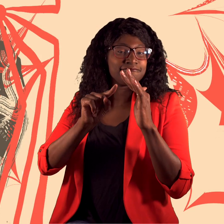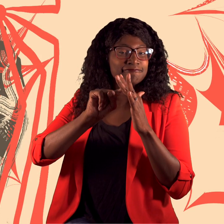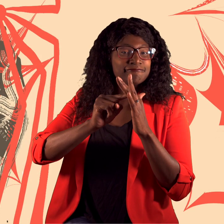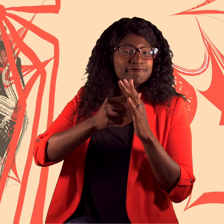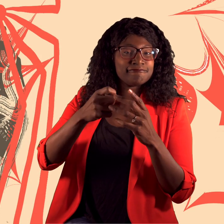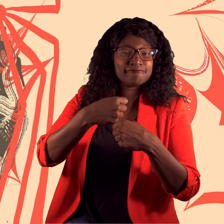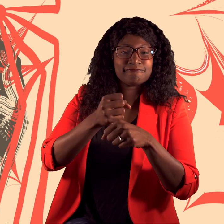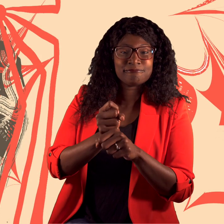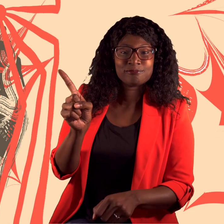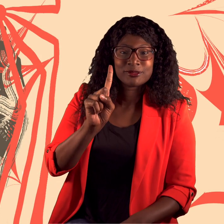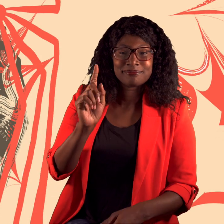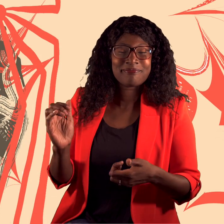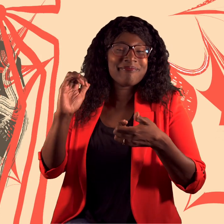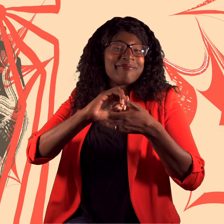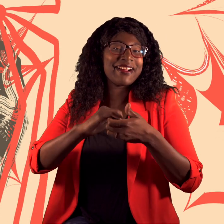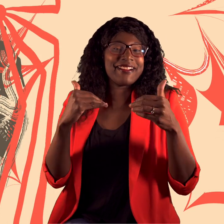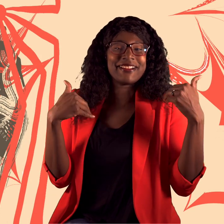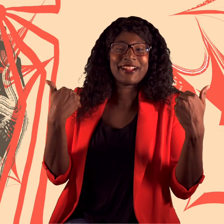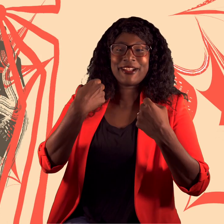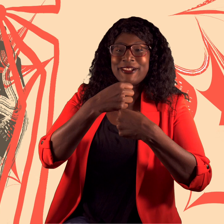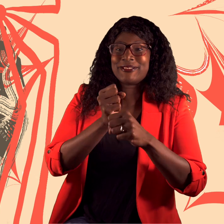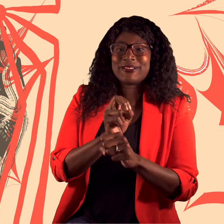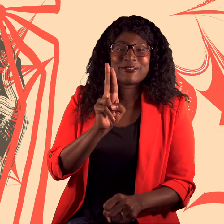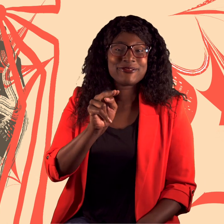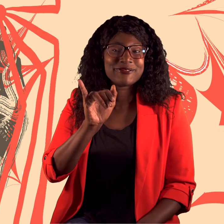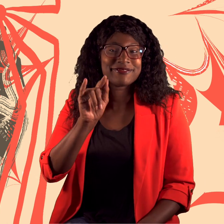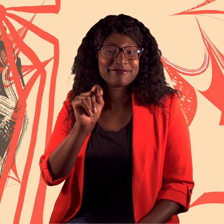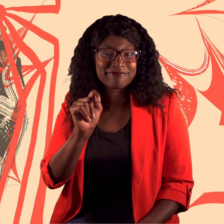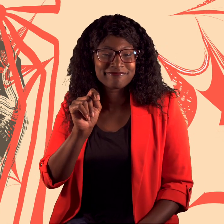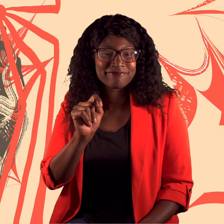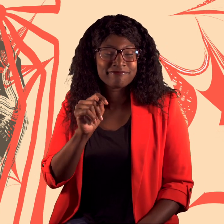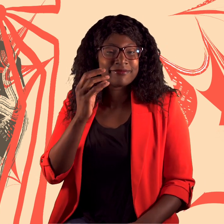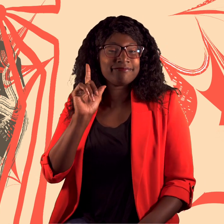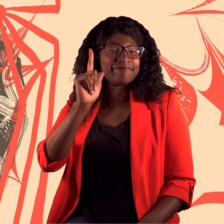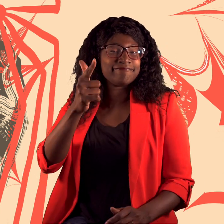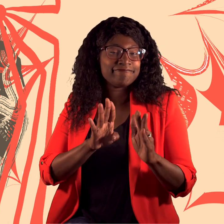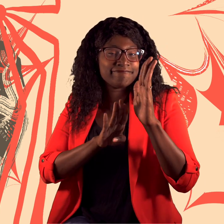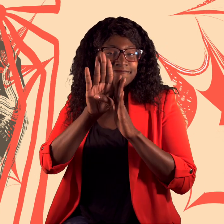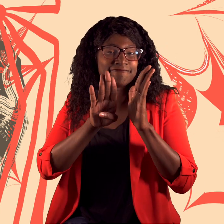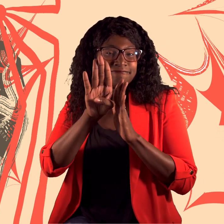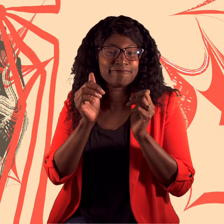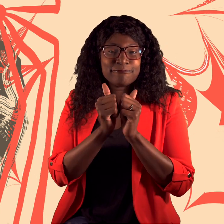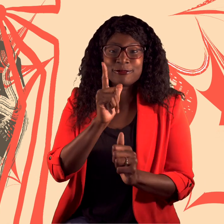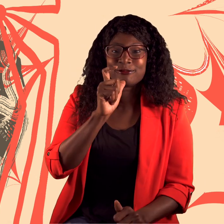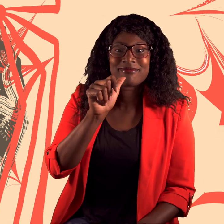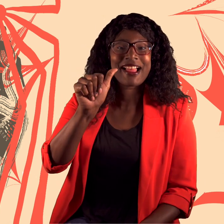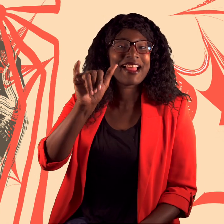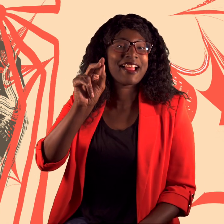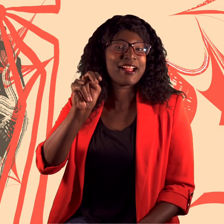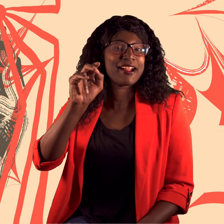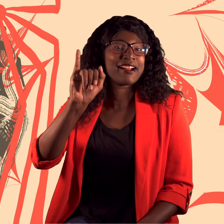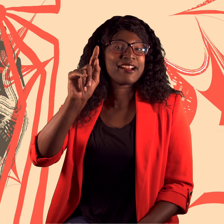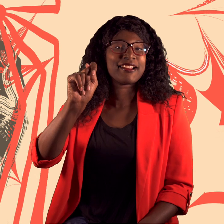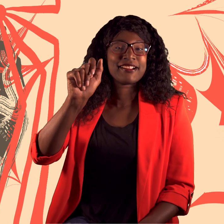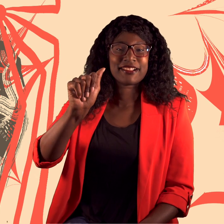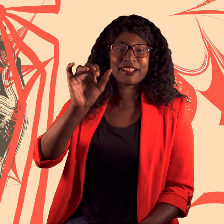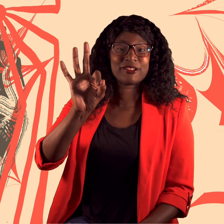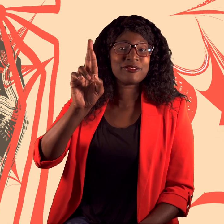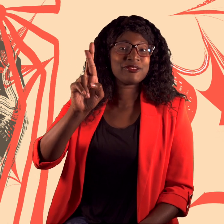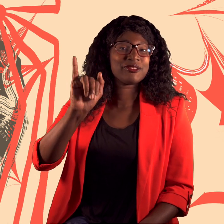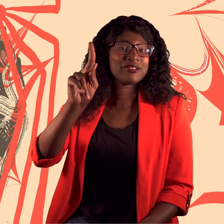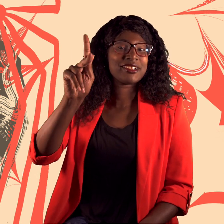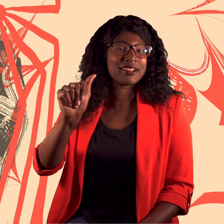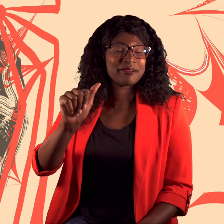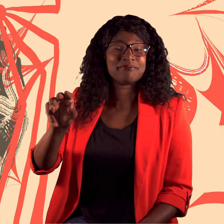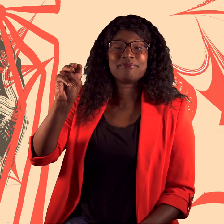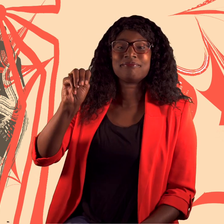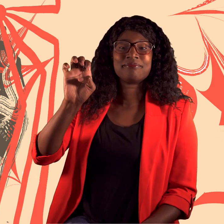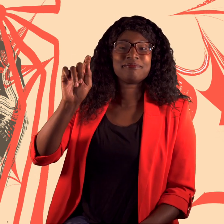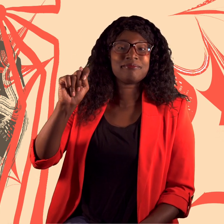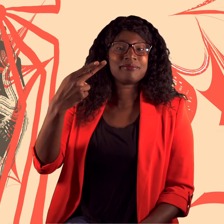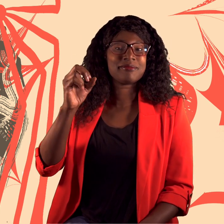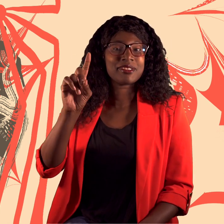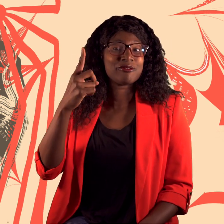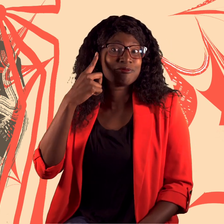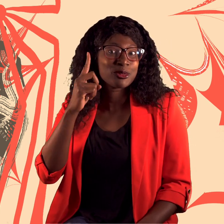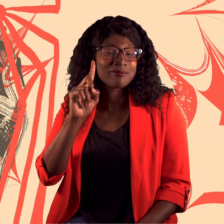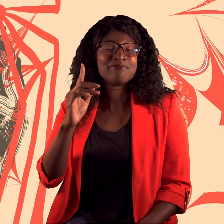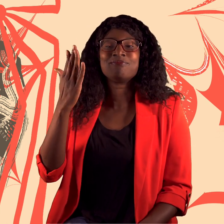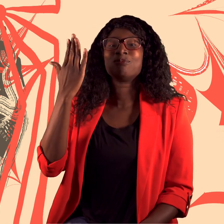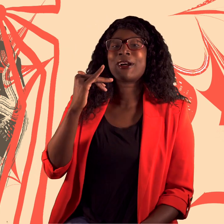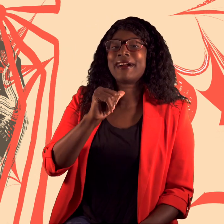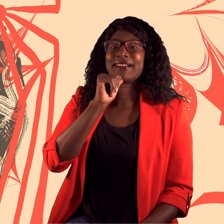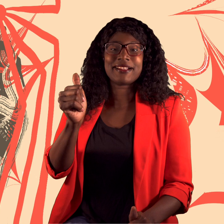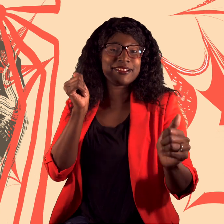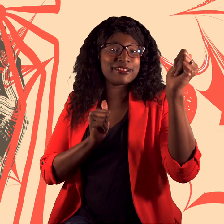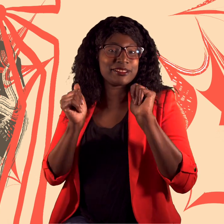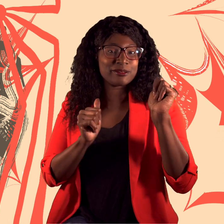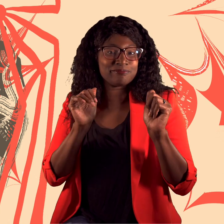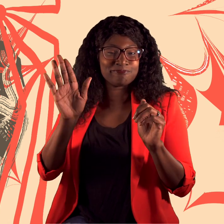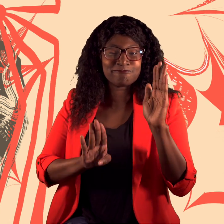First created in Buddies’ Young Creators Unit, and further developed with the Anitafrika Method for Why Not Theatre’s RISER